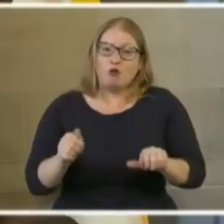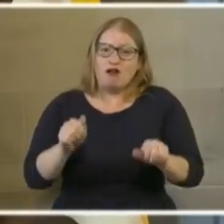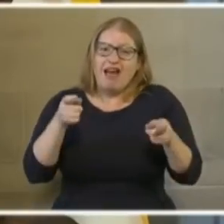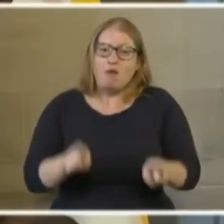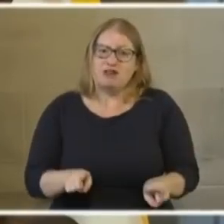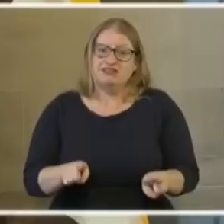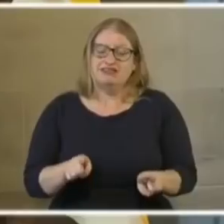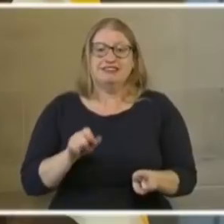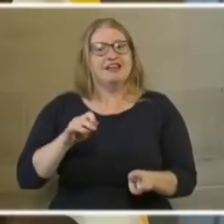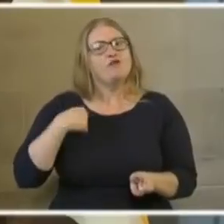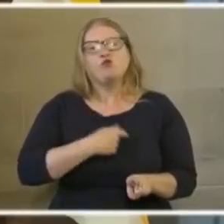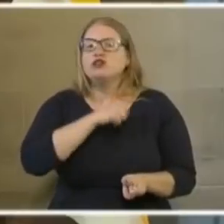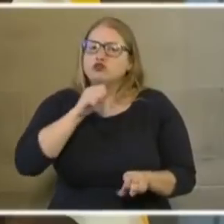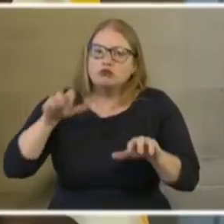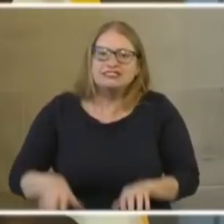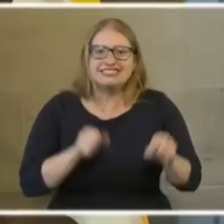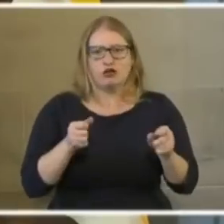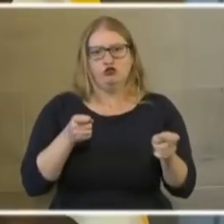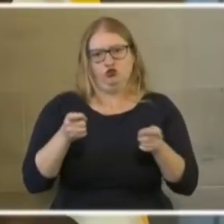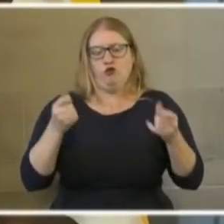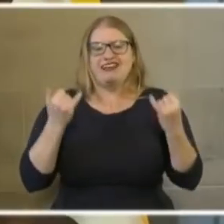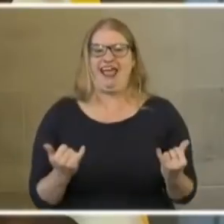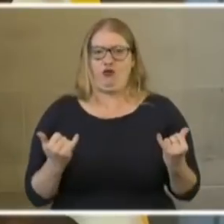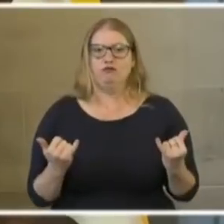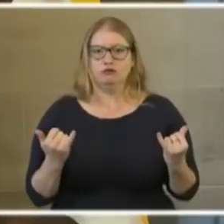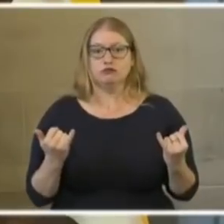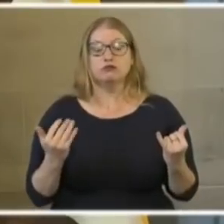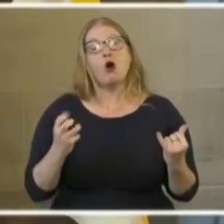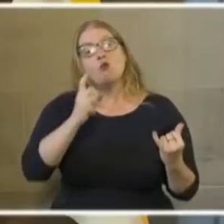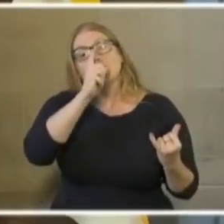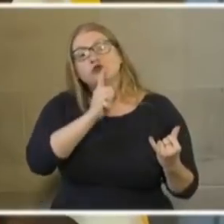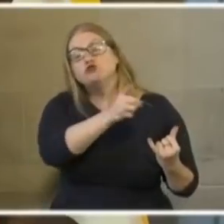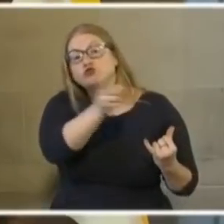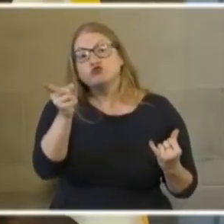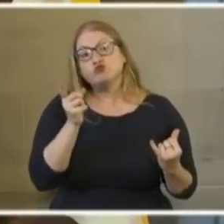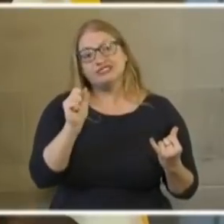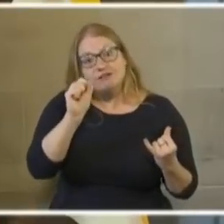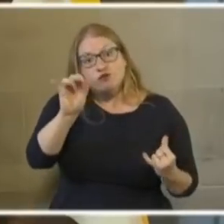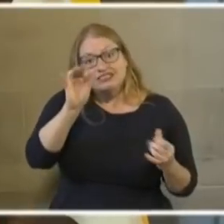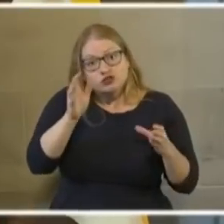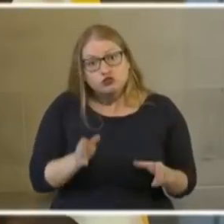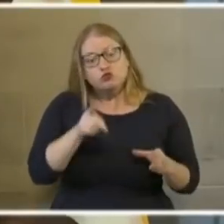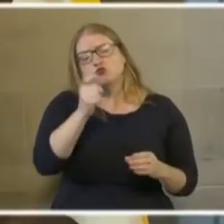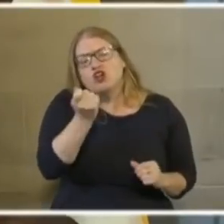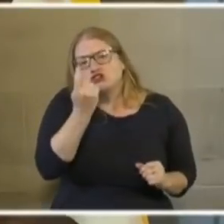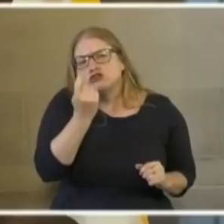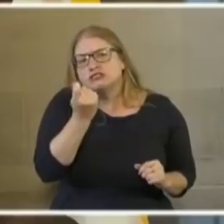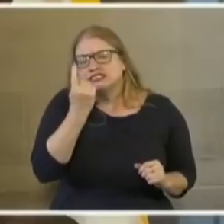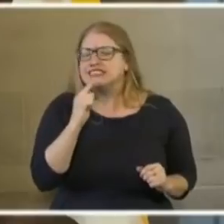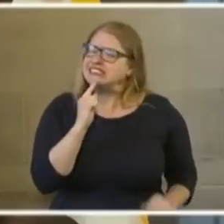COULD POTENTIALLY OVERWHELM THE HEALTHCARE SYSTEM AND CAUSE MANY DEATHS. IF WE DO NOT GET A HANDLE ON